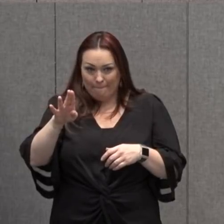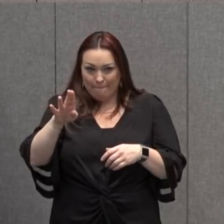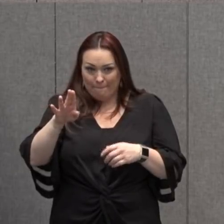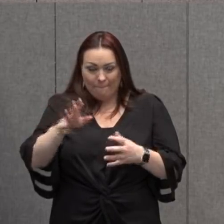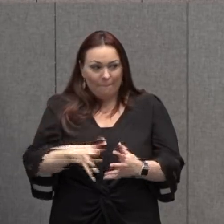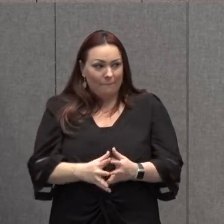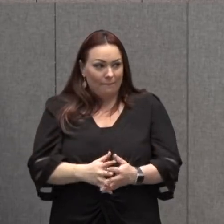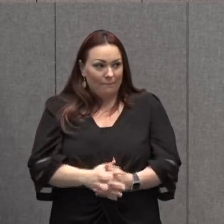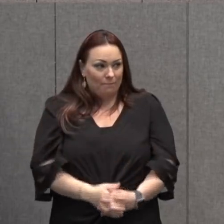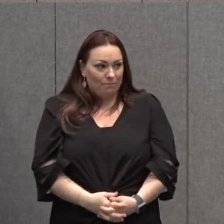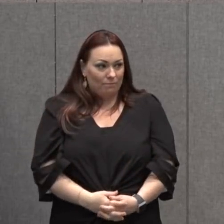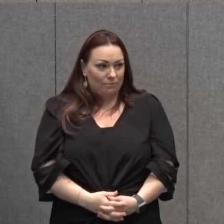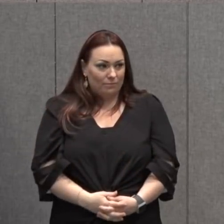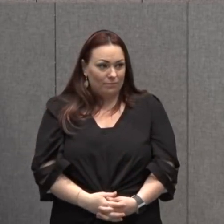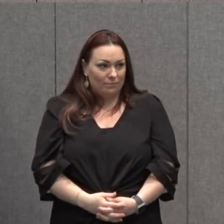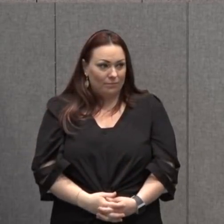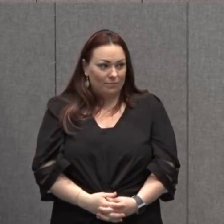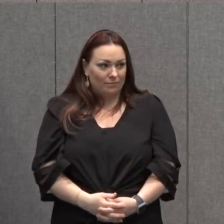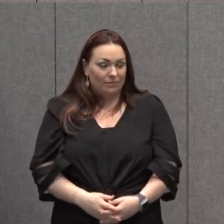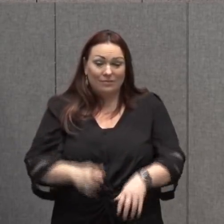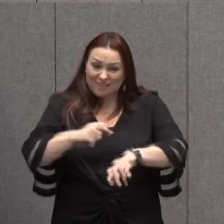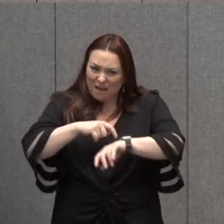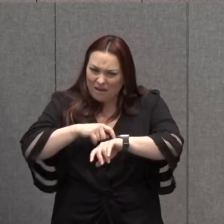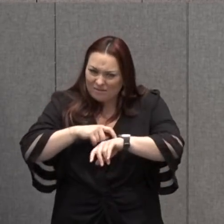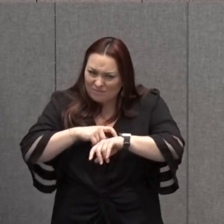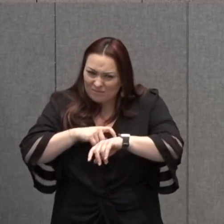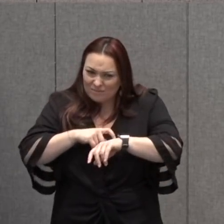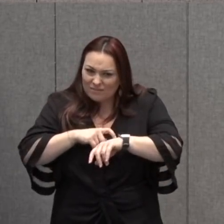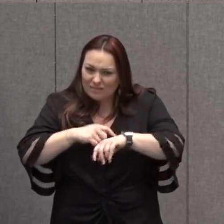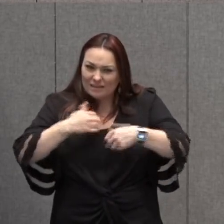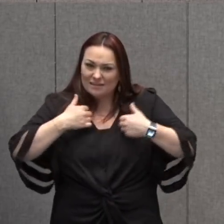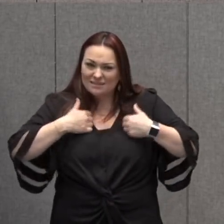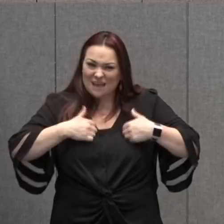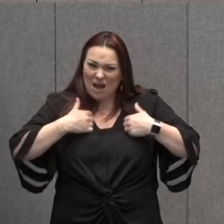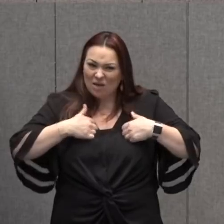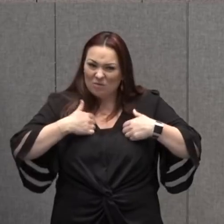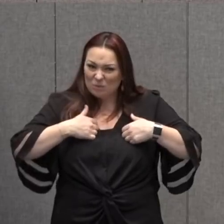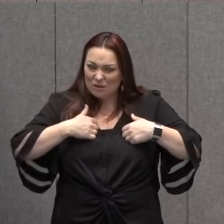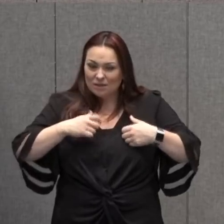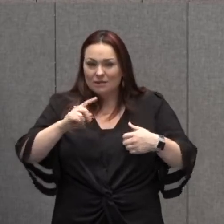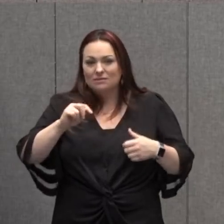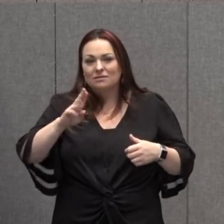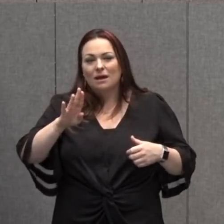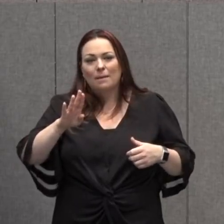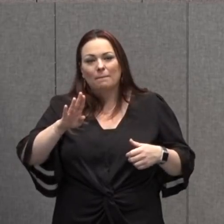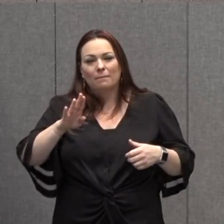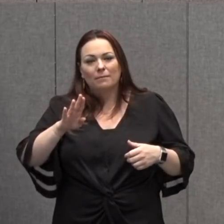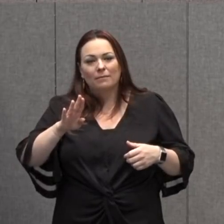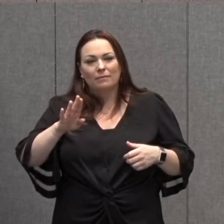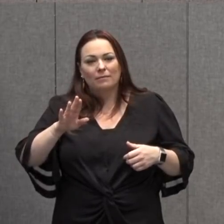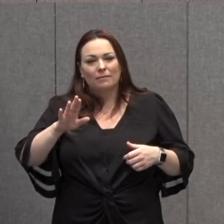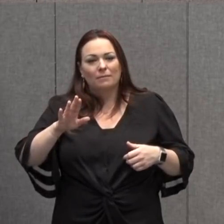Do you know what that went with? Time? Tub, oh, bathtub. I'm gonna say bathtub.